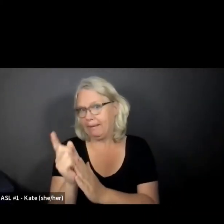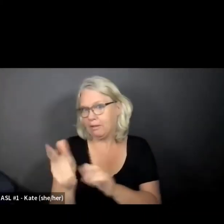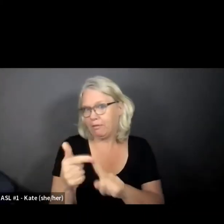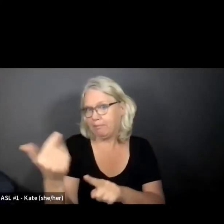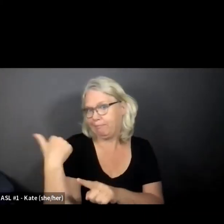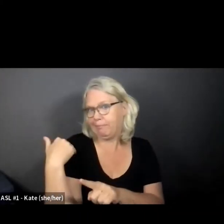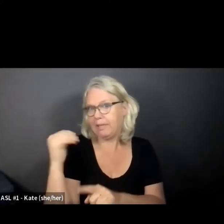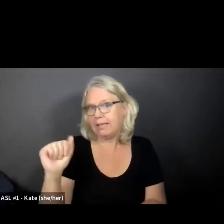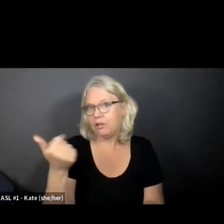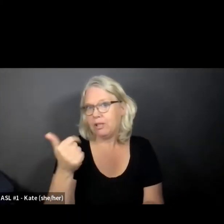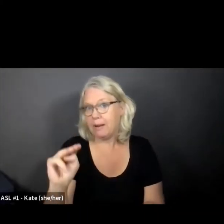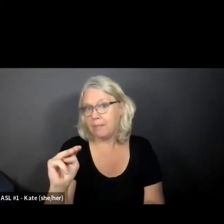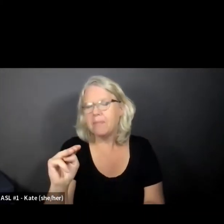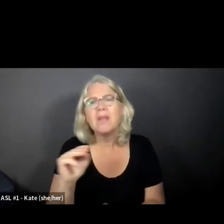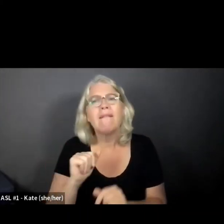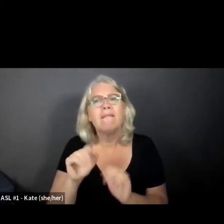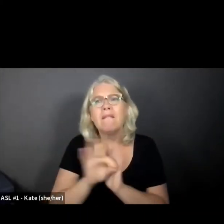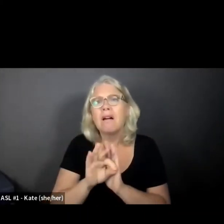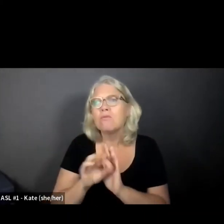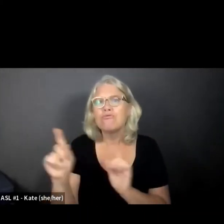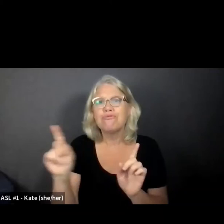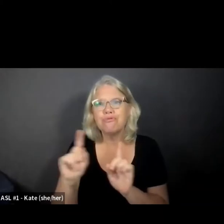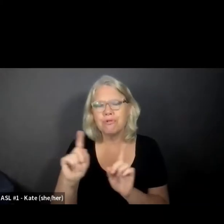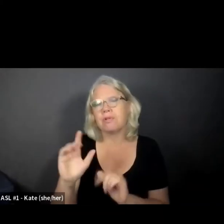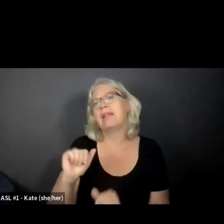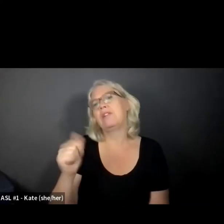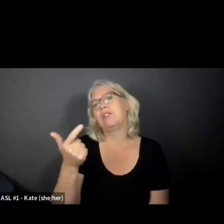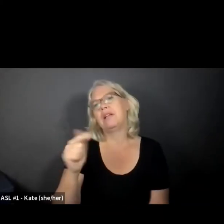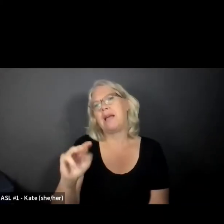THEY CAN BE FOUND IN YOUR AGM PACKAGE.